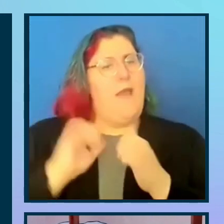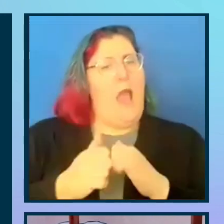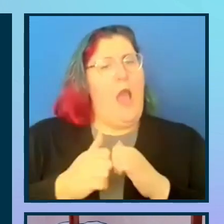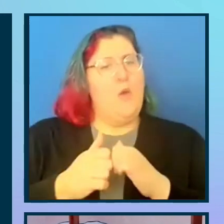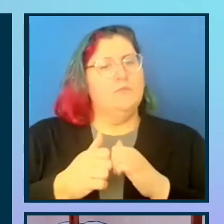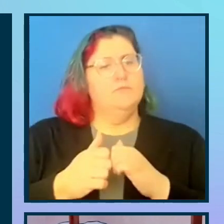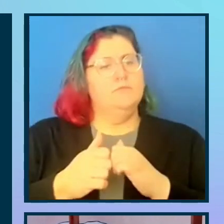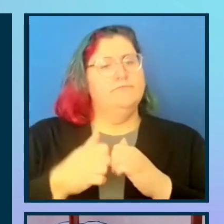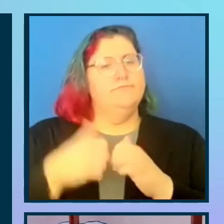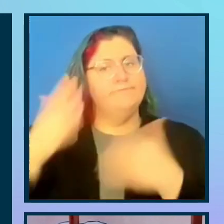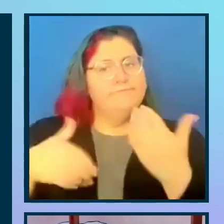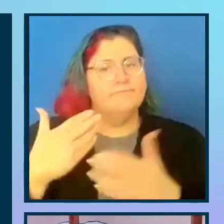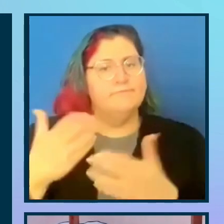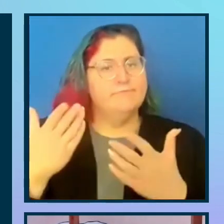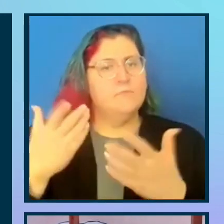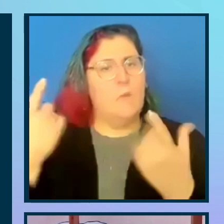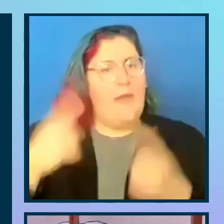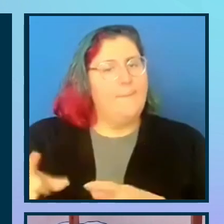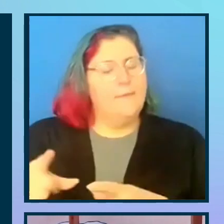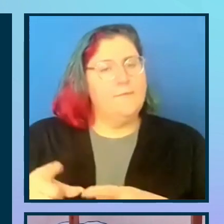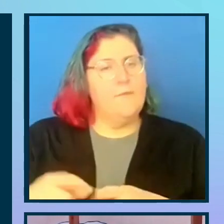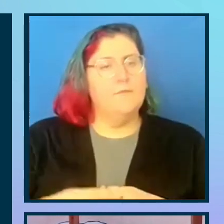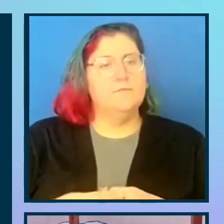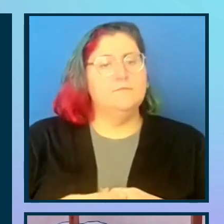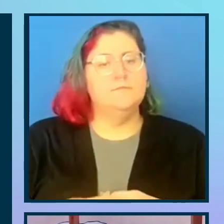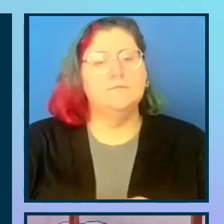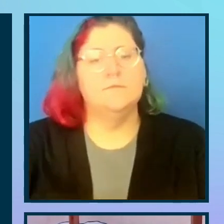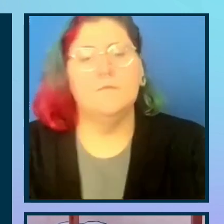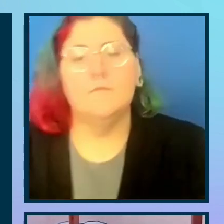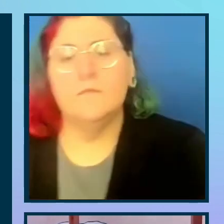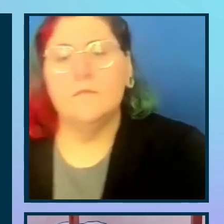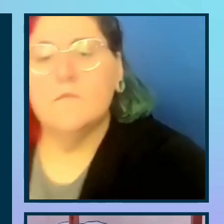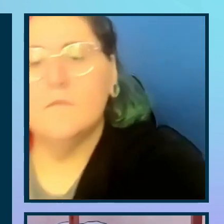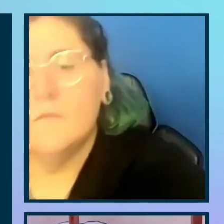so let's do that, so there was a company